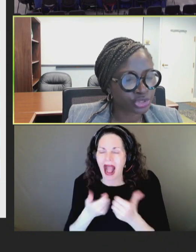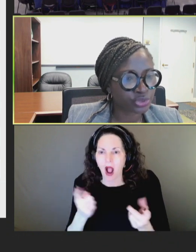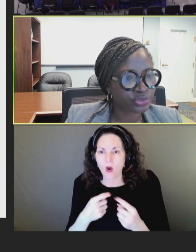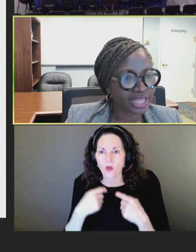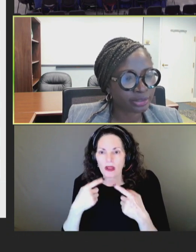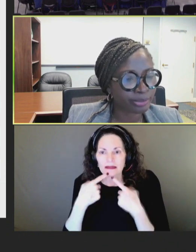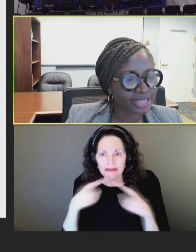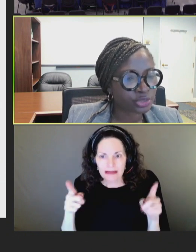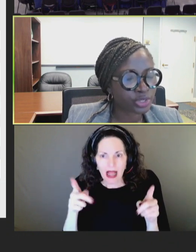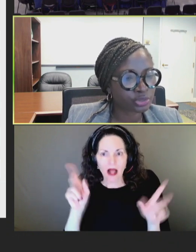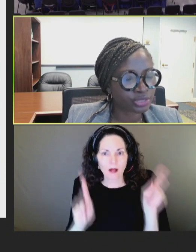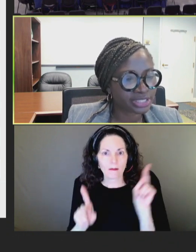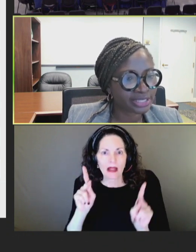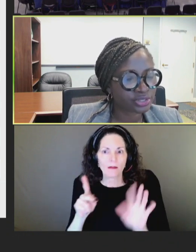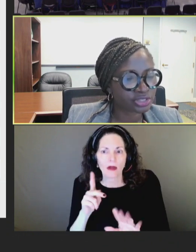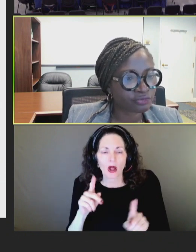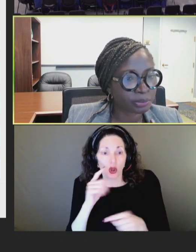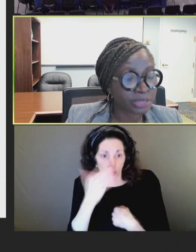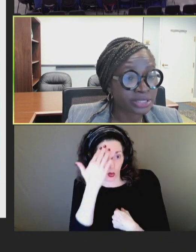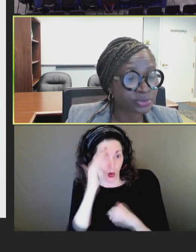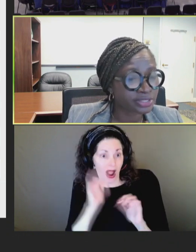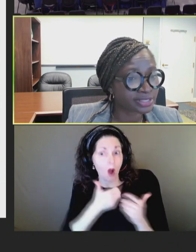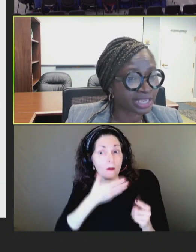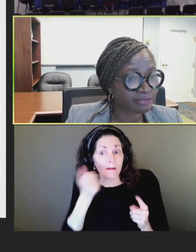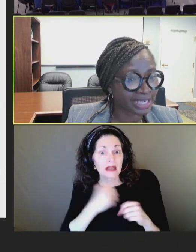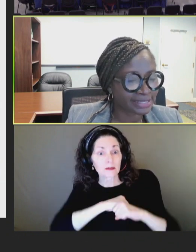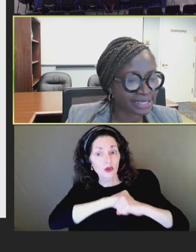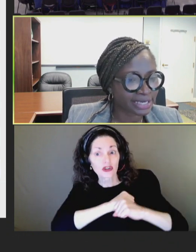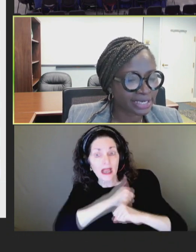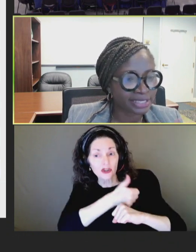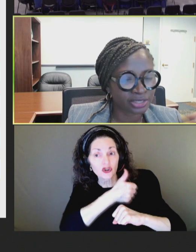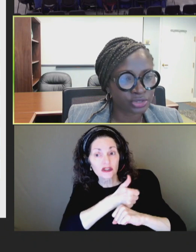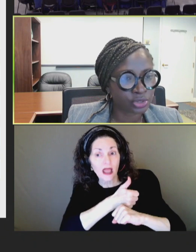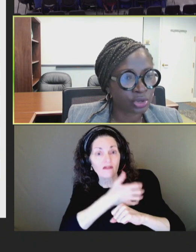knew that the best way to protect yourself from measles is to get vaccinated. It's not to lock